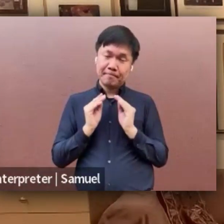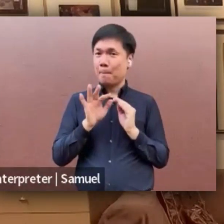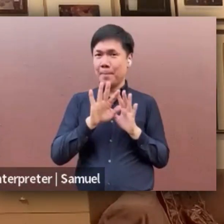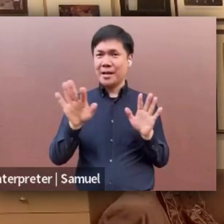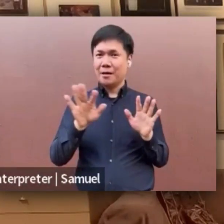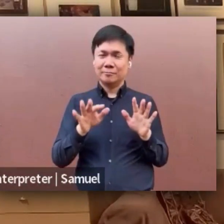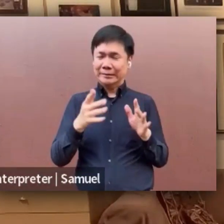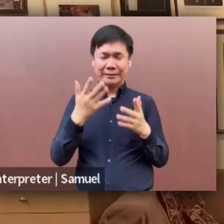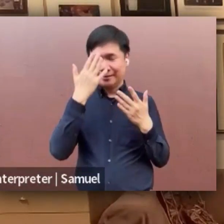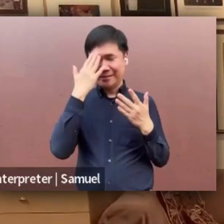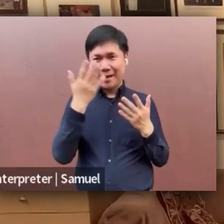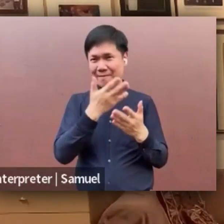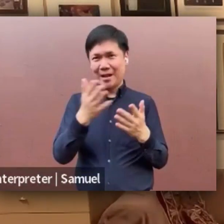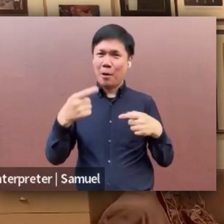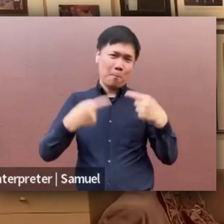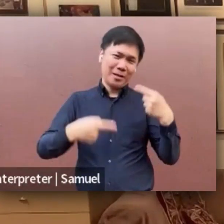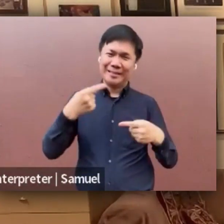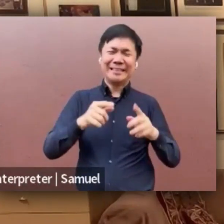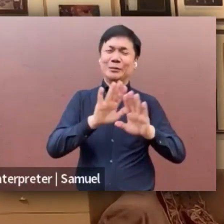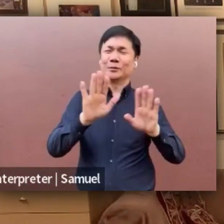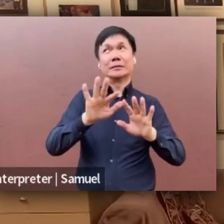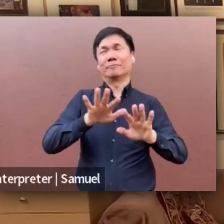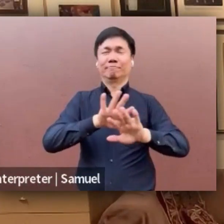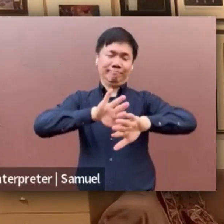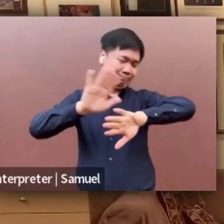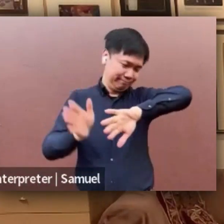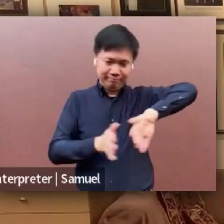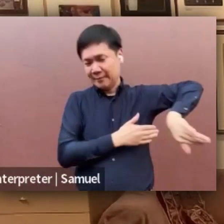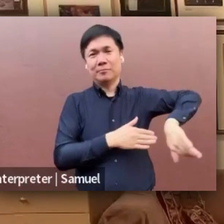But I don't want to pollute our conversation with any political comments.